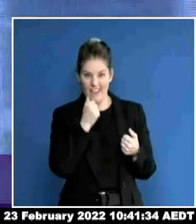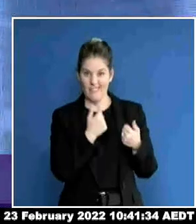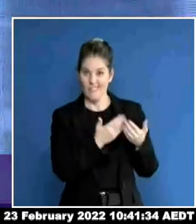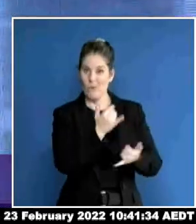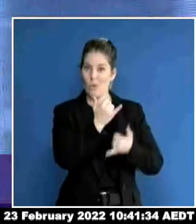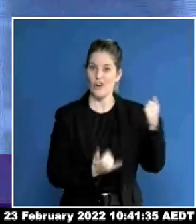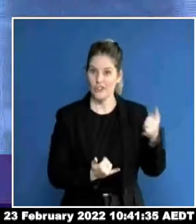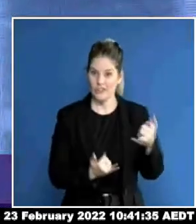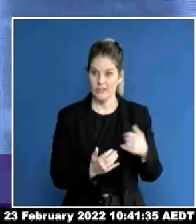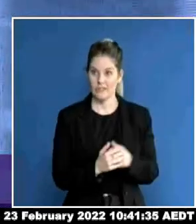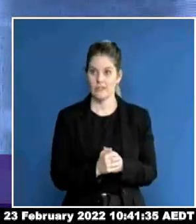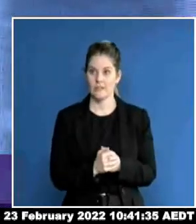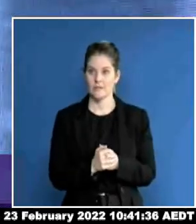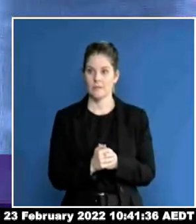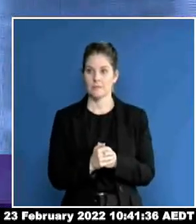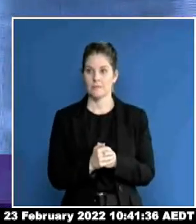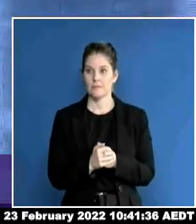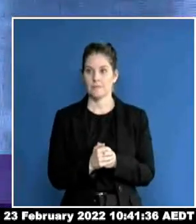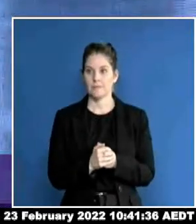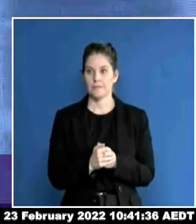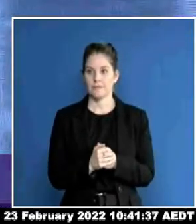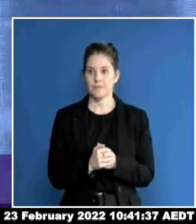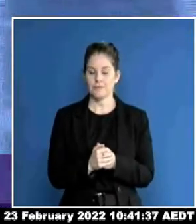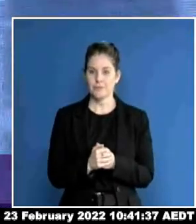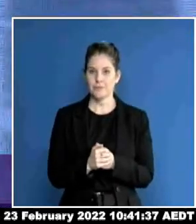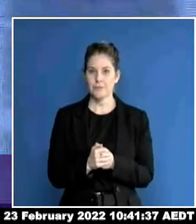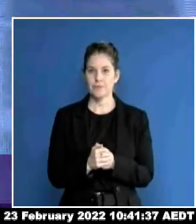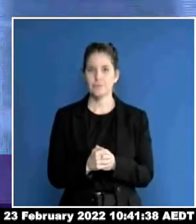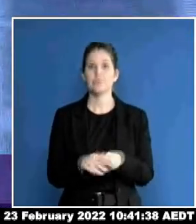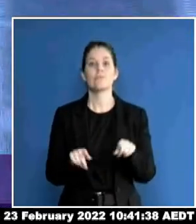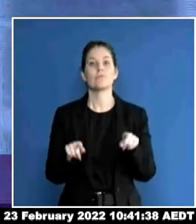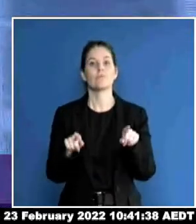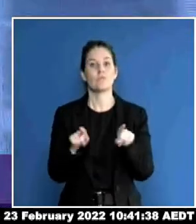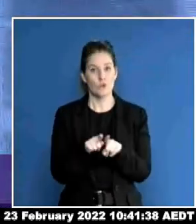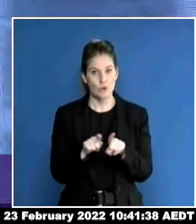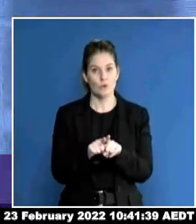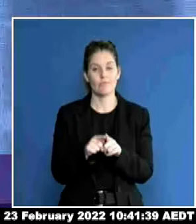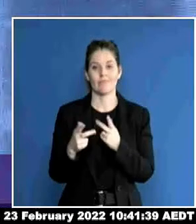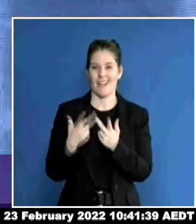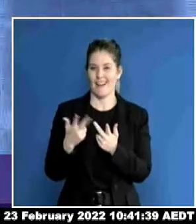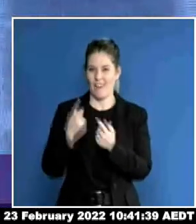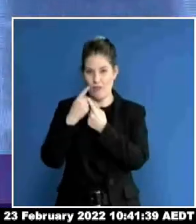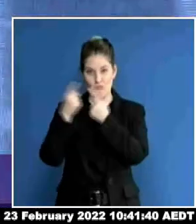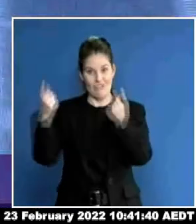You also heard from Professor John Buchanan and Associate Professor Smith-Merry from the